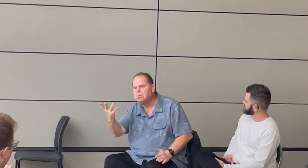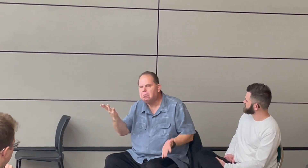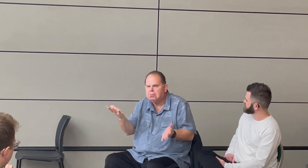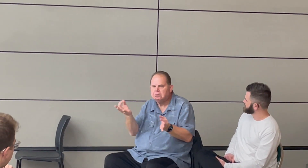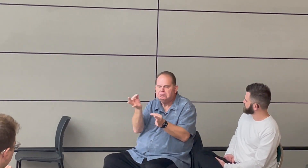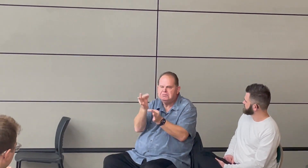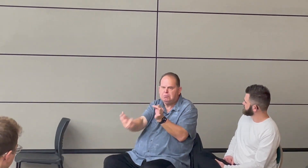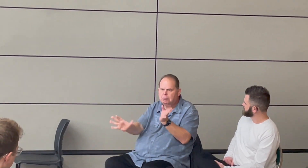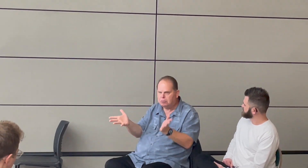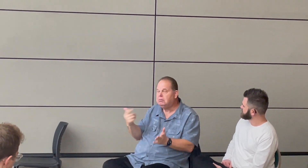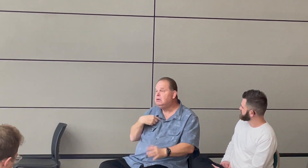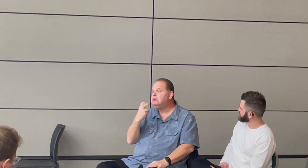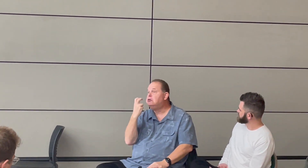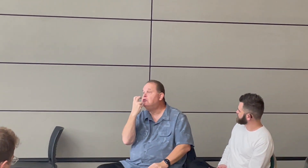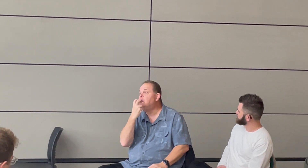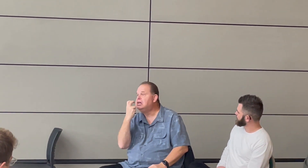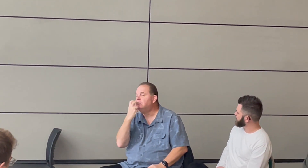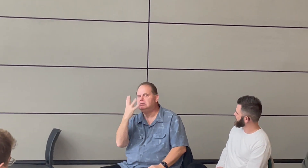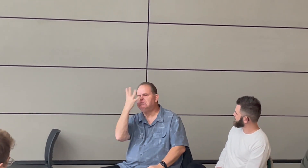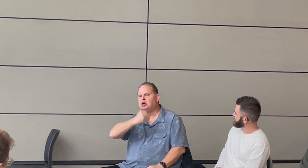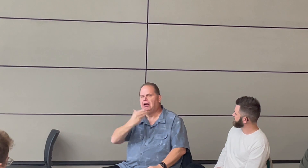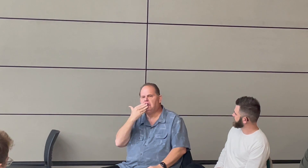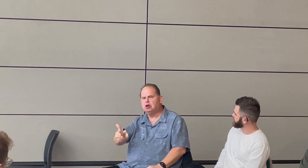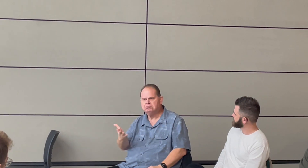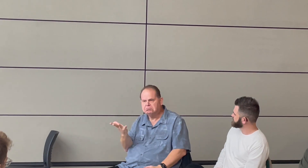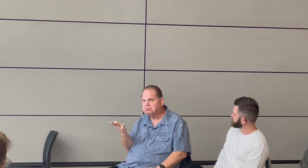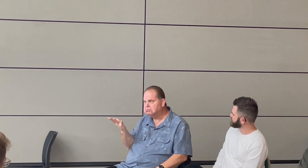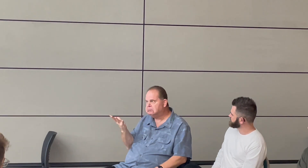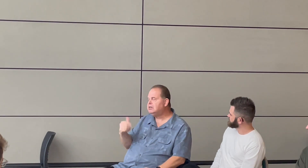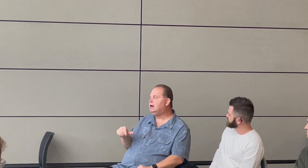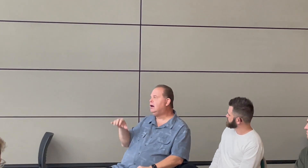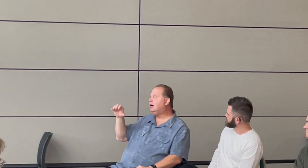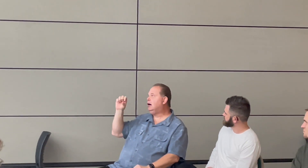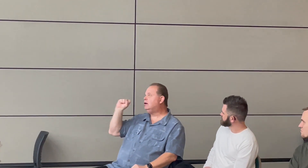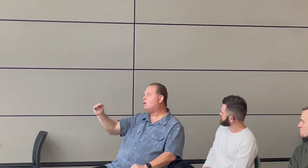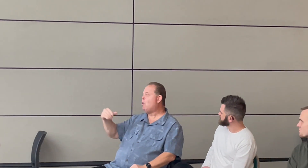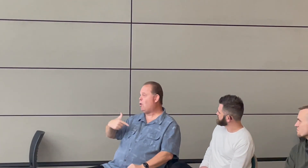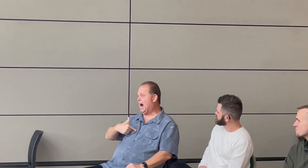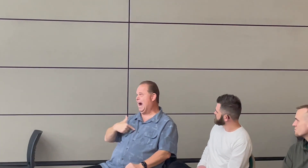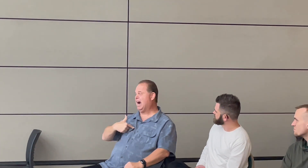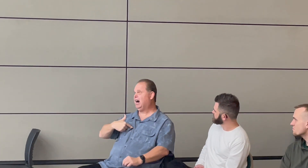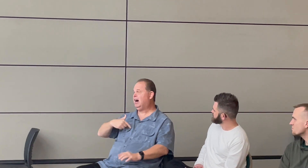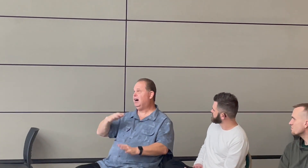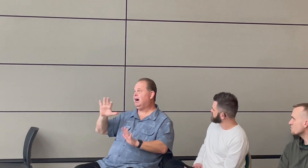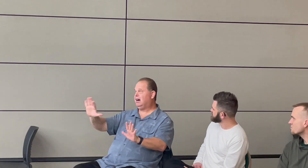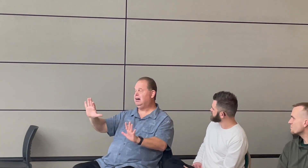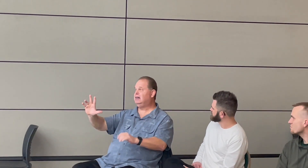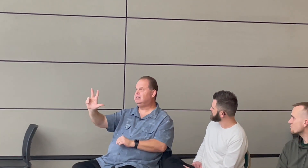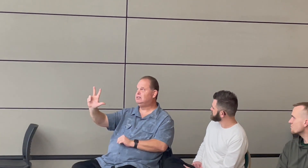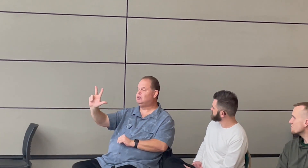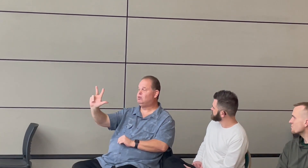um sometimes when we needed to clarify I could do English for simple responses and conversation I